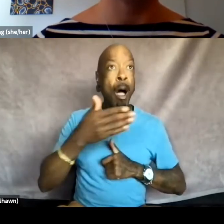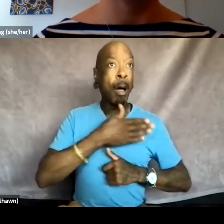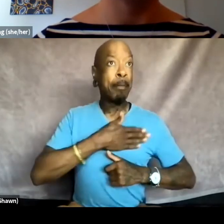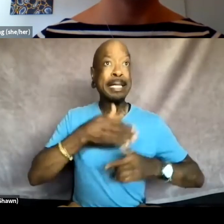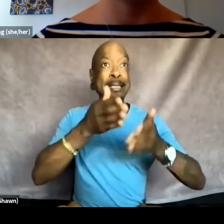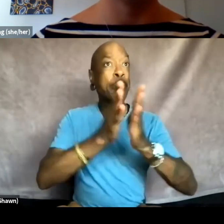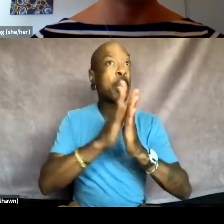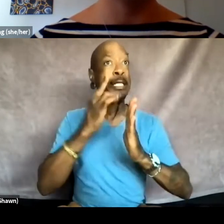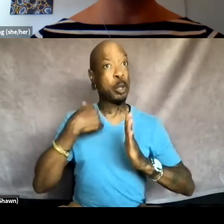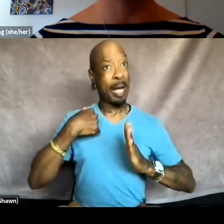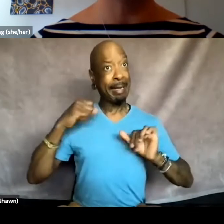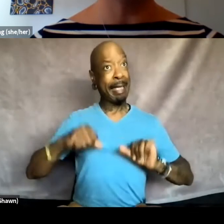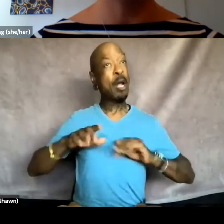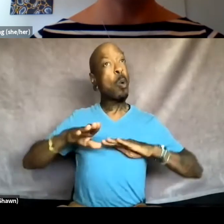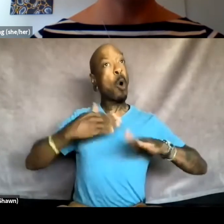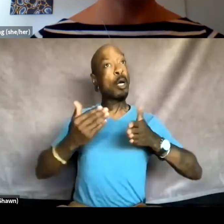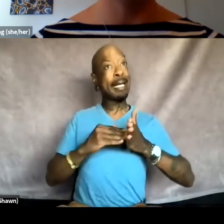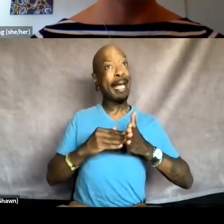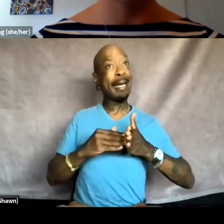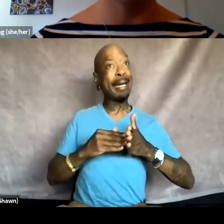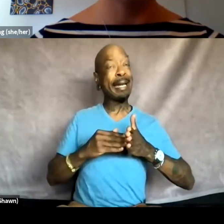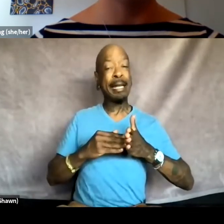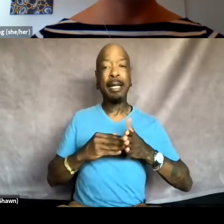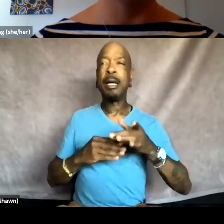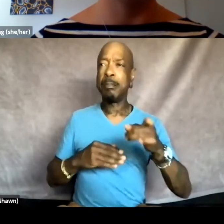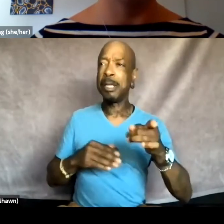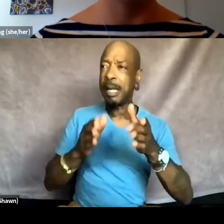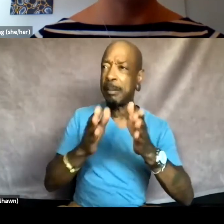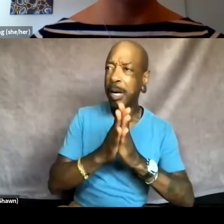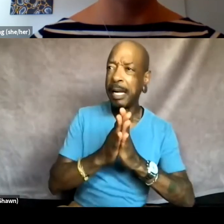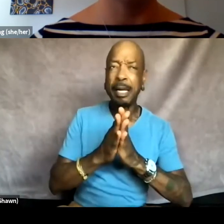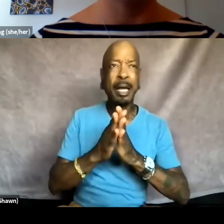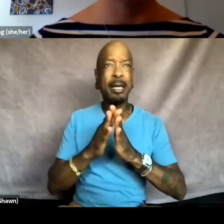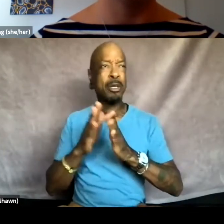Keah Brown: They do, but you can't and you don't you internalize that to be that that's